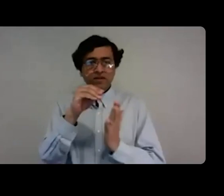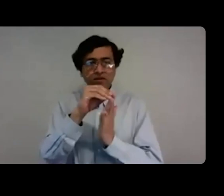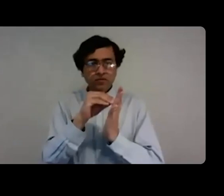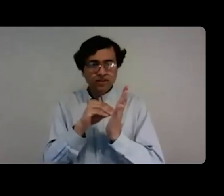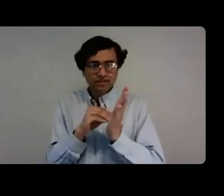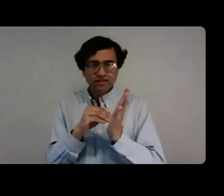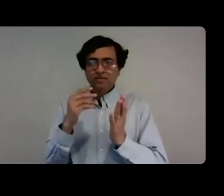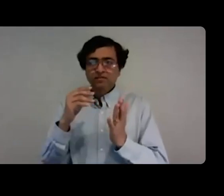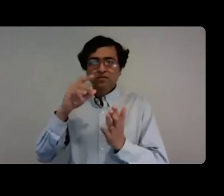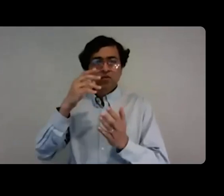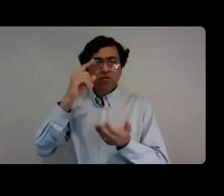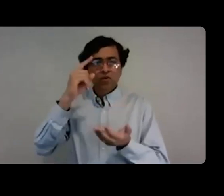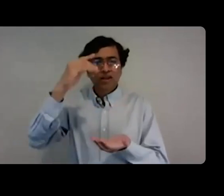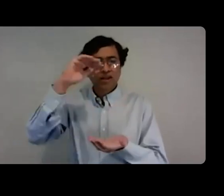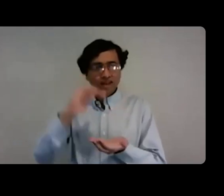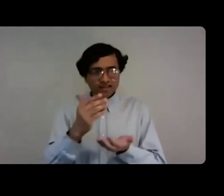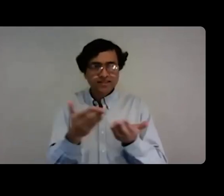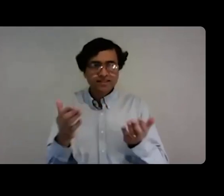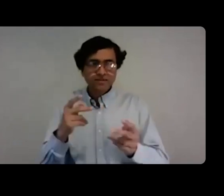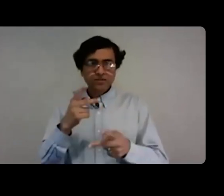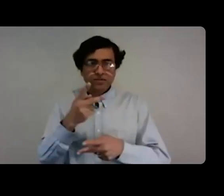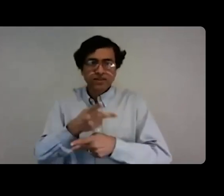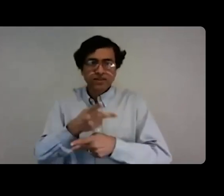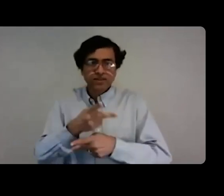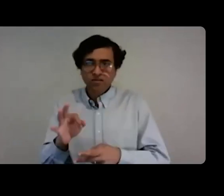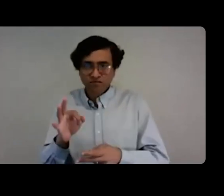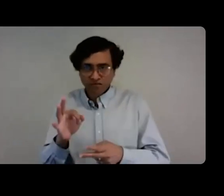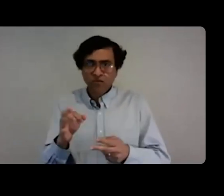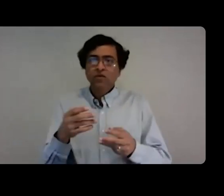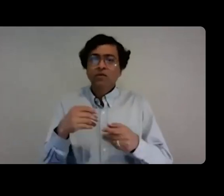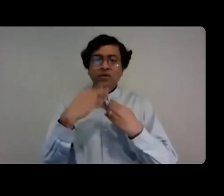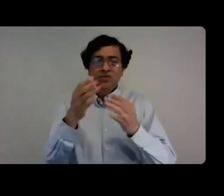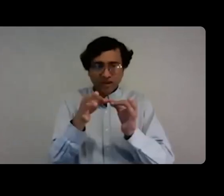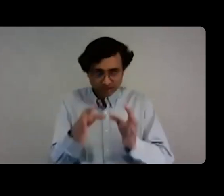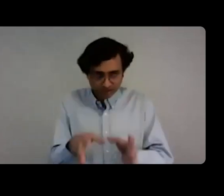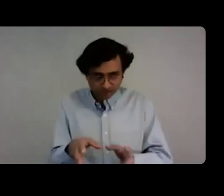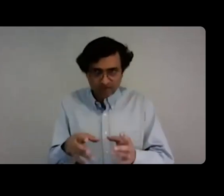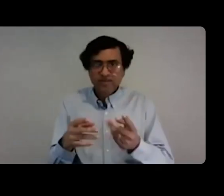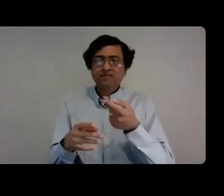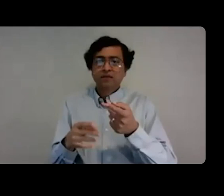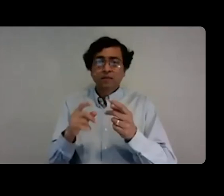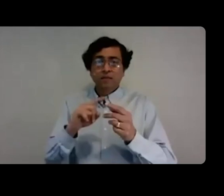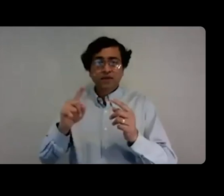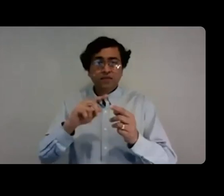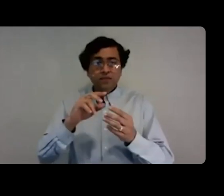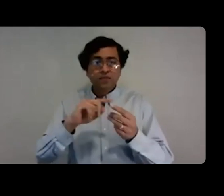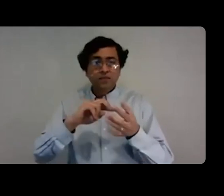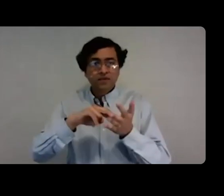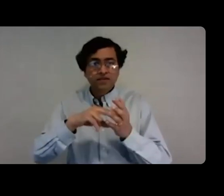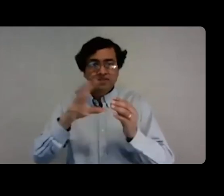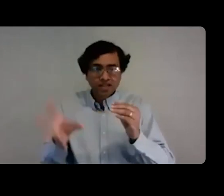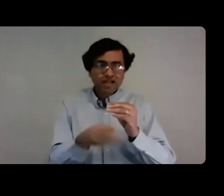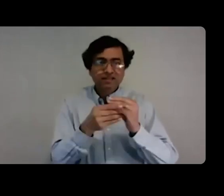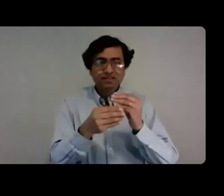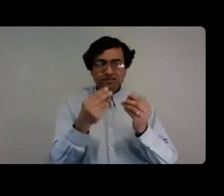They may be a personal note taker for deaf students, which will minimize their